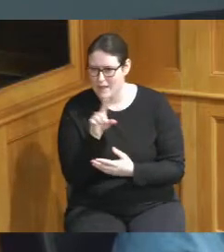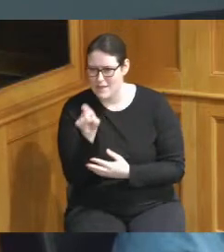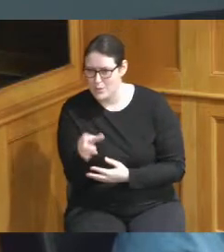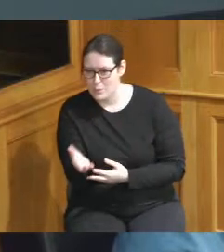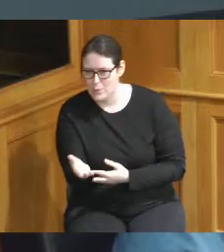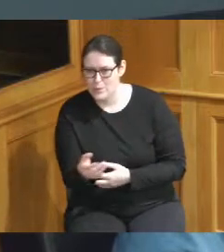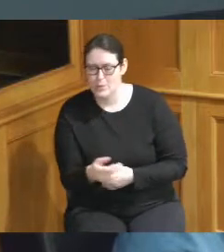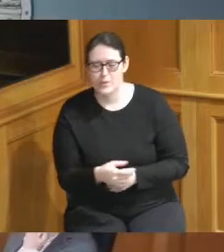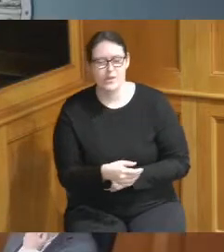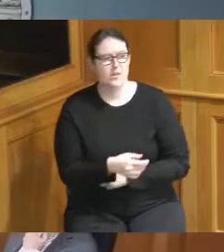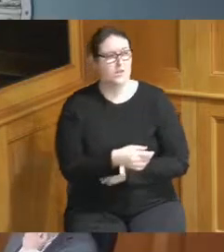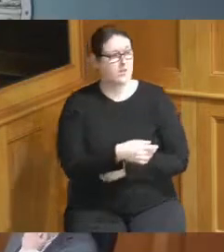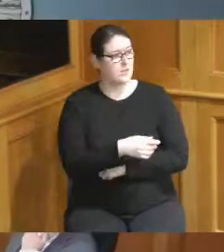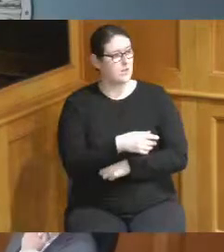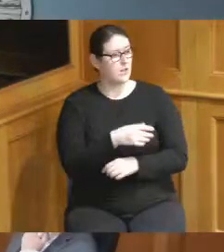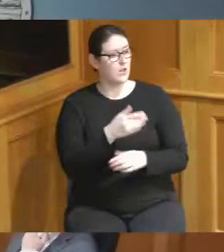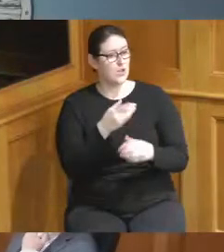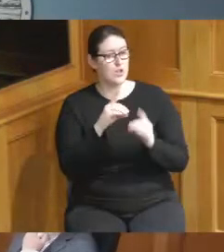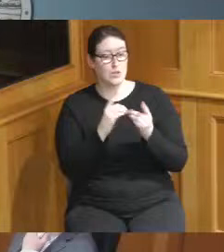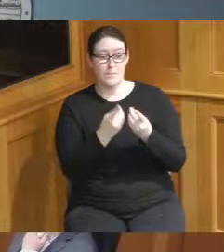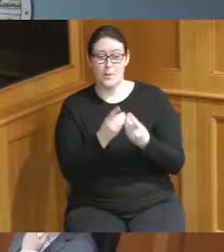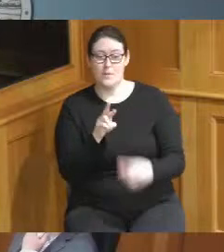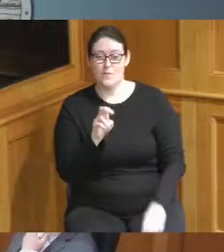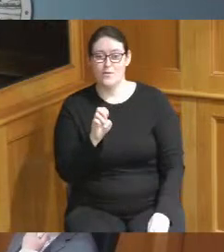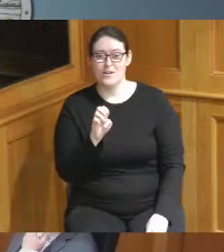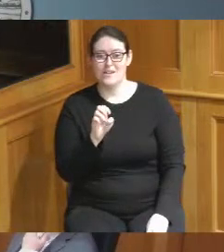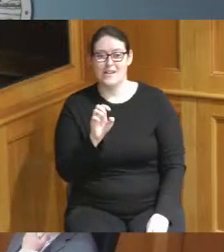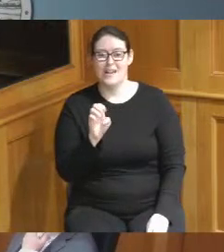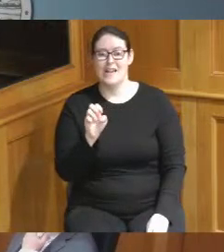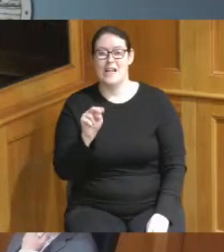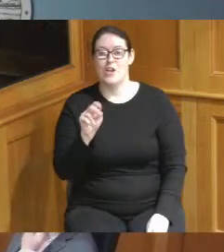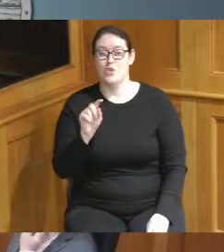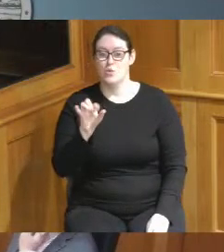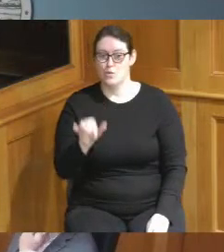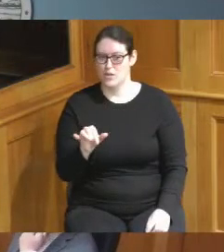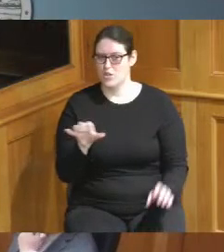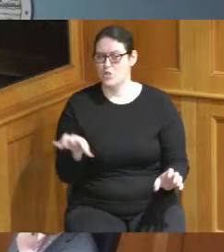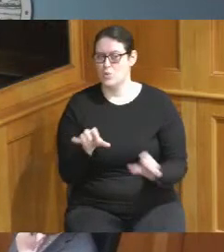question and I'm just going to need to follow up on this for you directly is how much of it